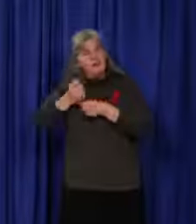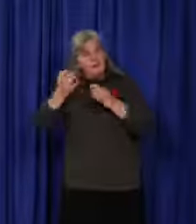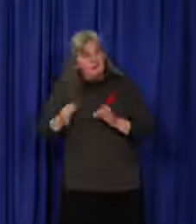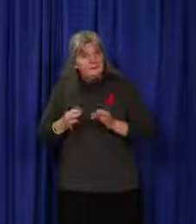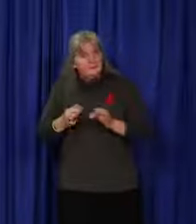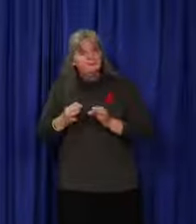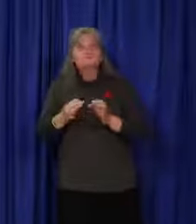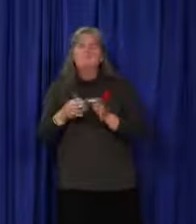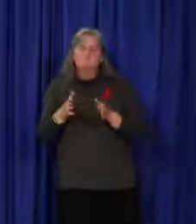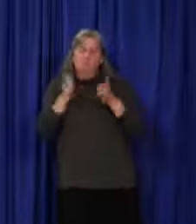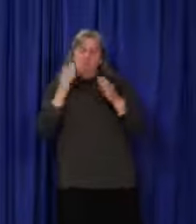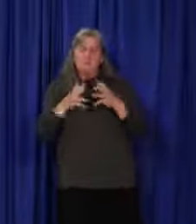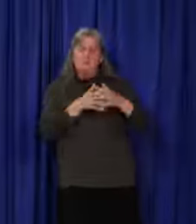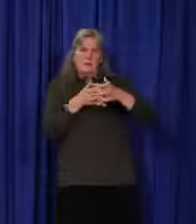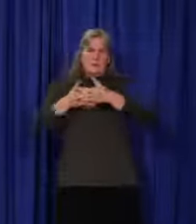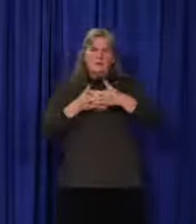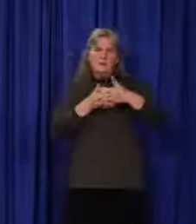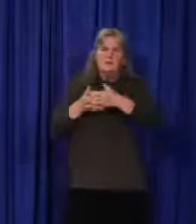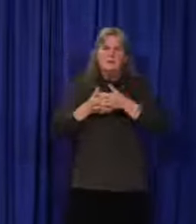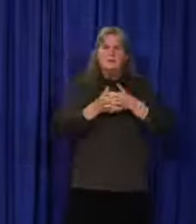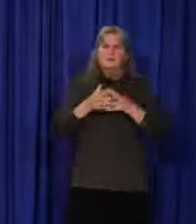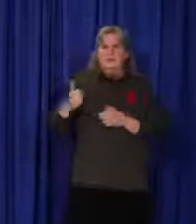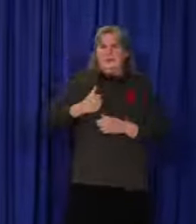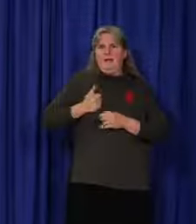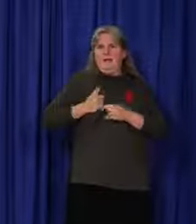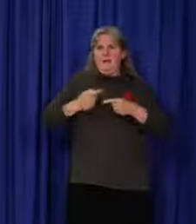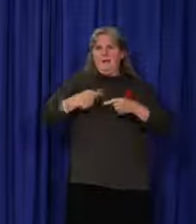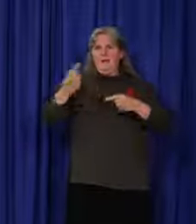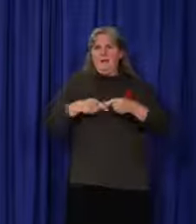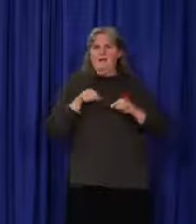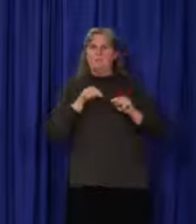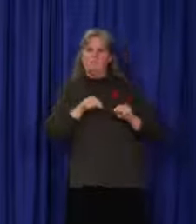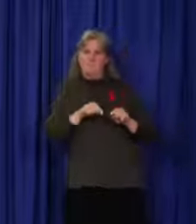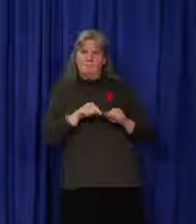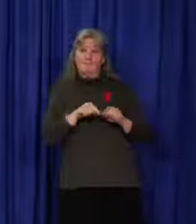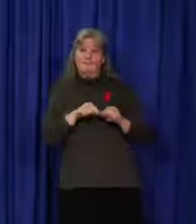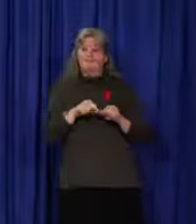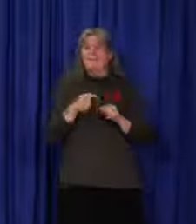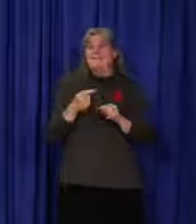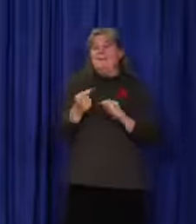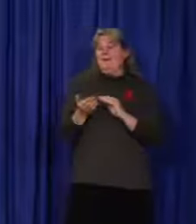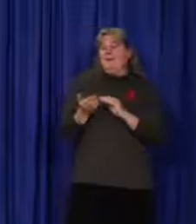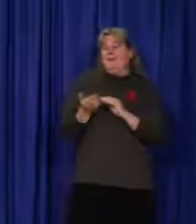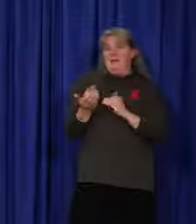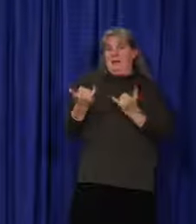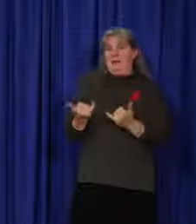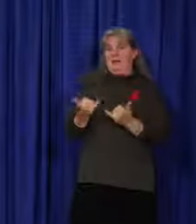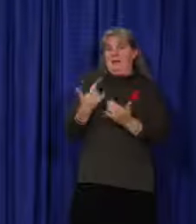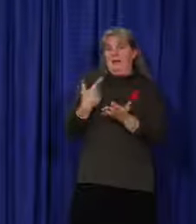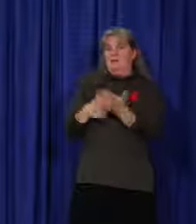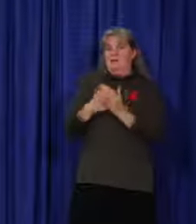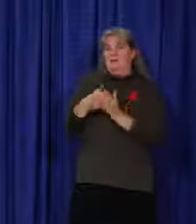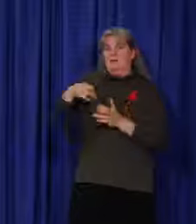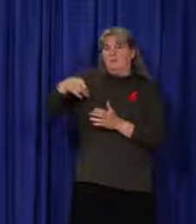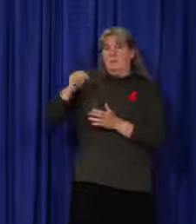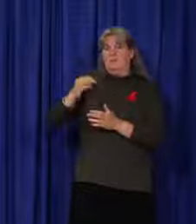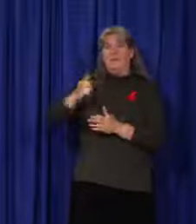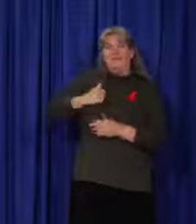allow a return of organized sports. I will let Dr. Hanley explain those changes. But it's good news for Yukoners,